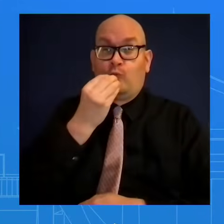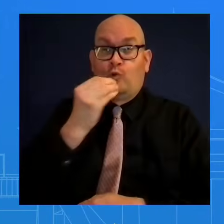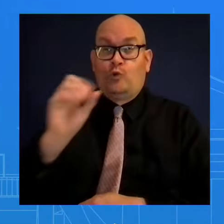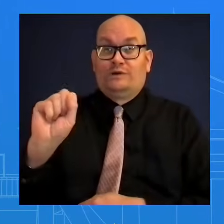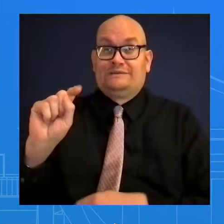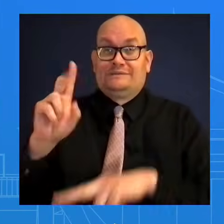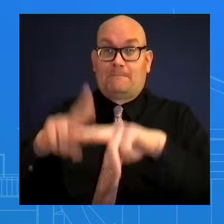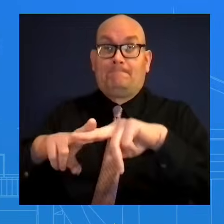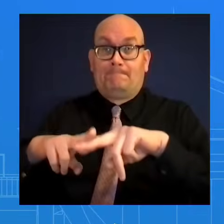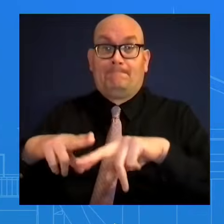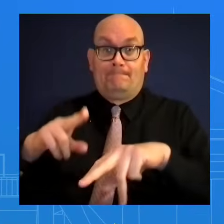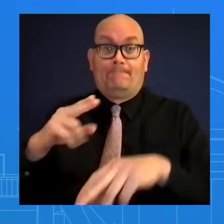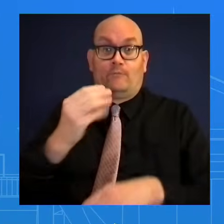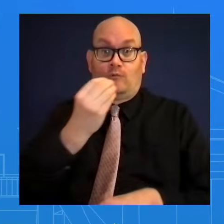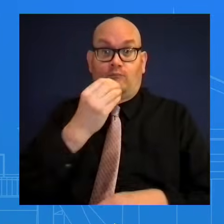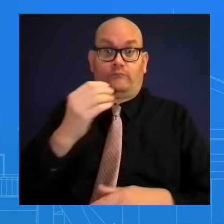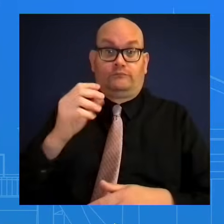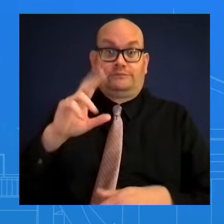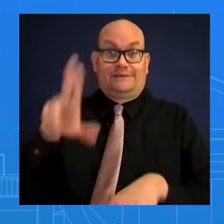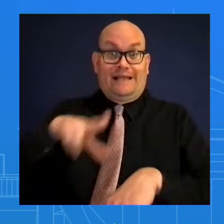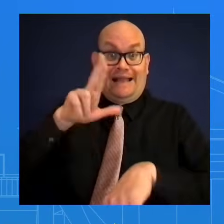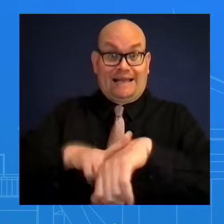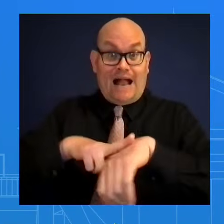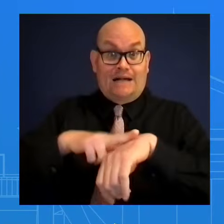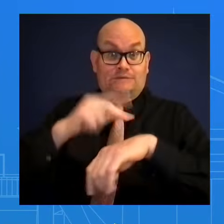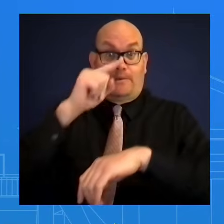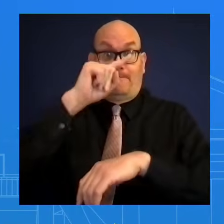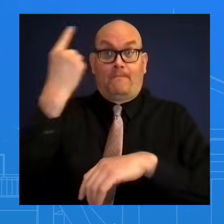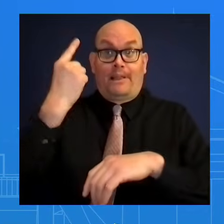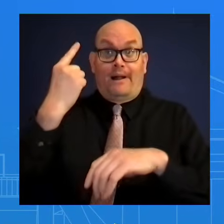who was in the House when this happened